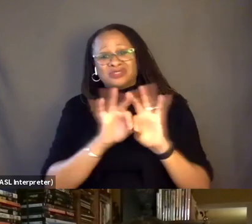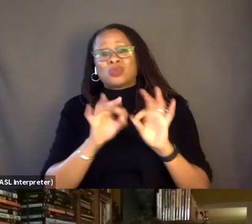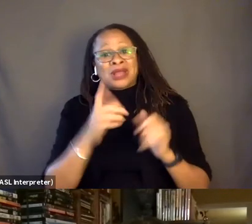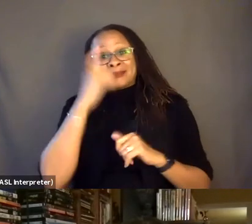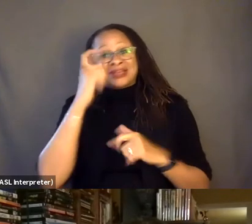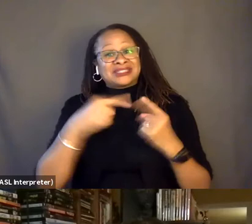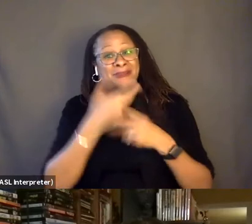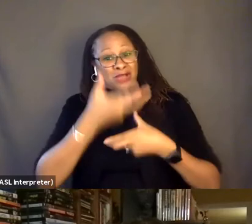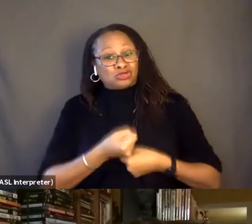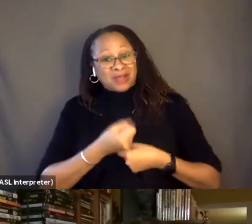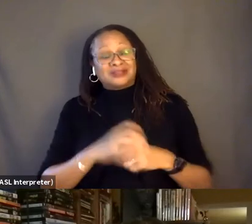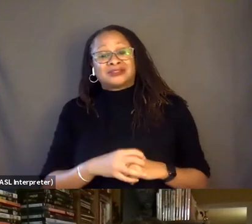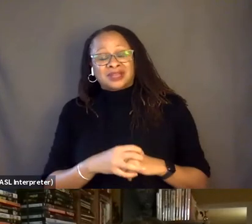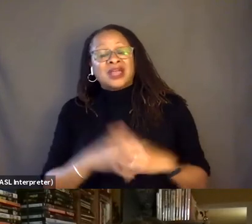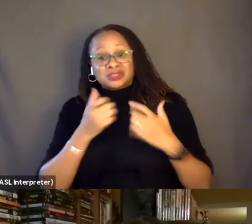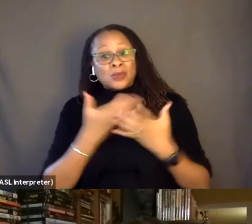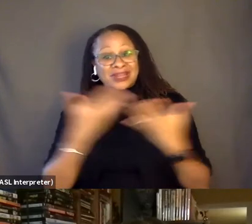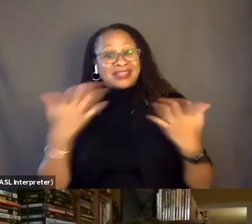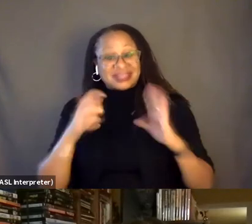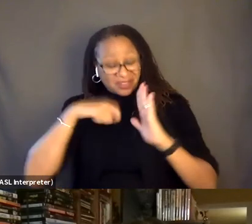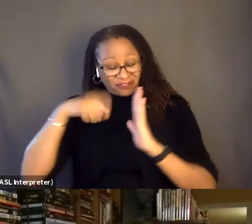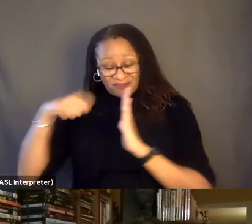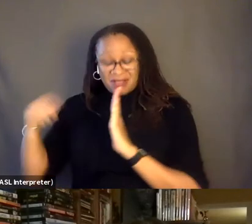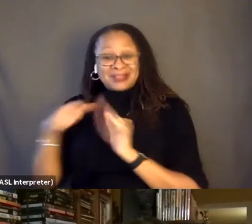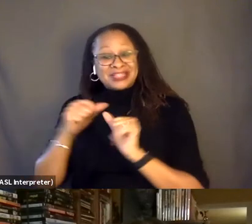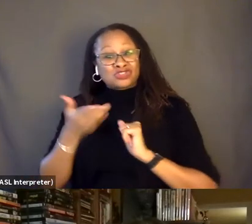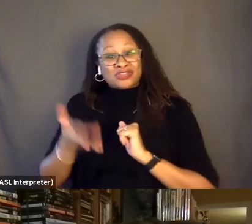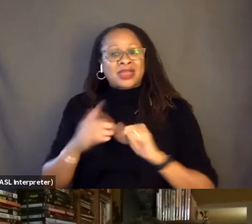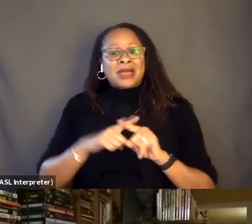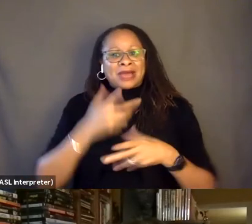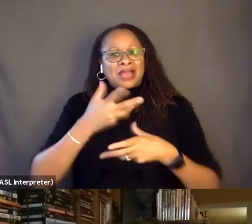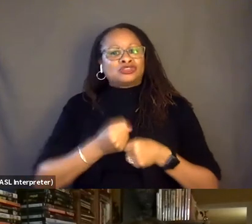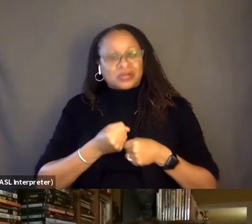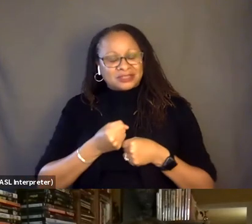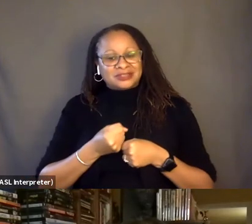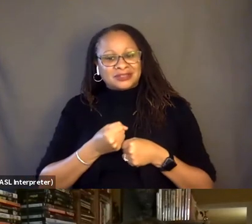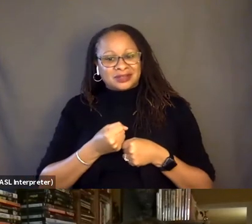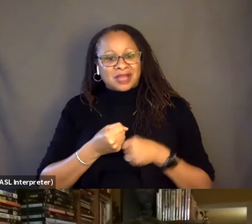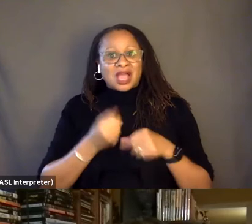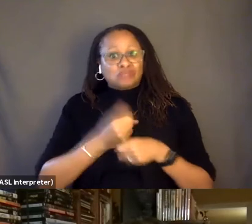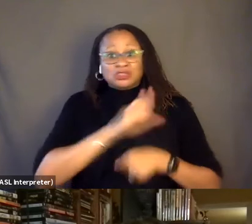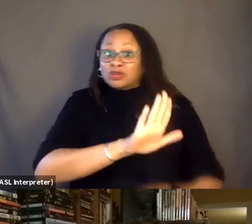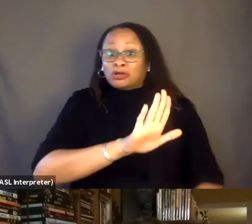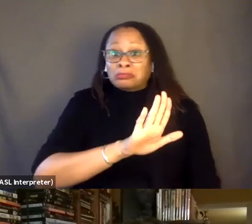So there's so many things that have been filmed that are still there, but I trust that, I trust her. And I guess that was the first step.